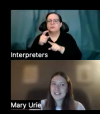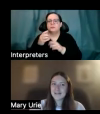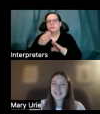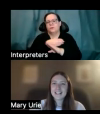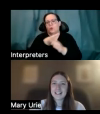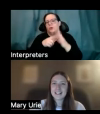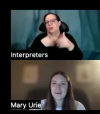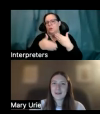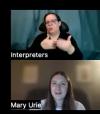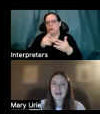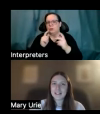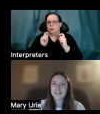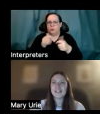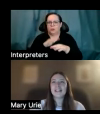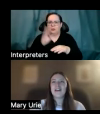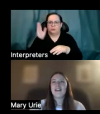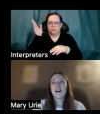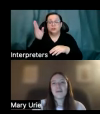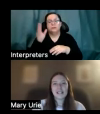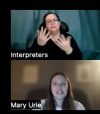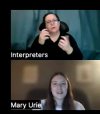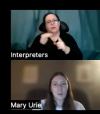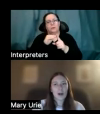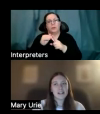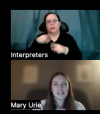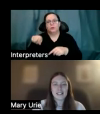this presentation, I just want to remind you, lawmakers want to